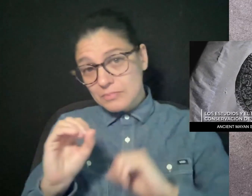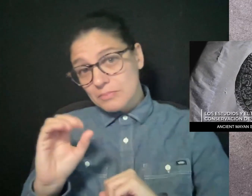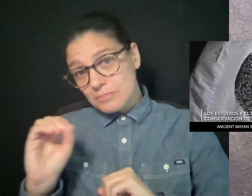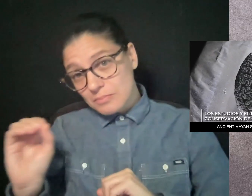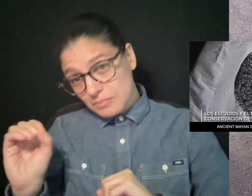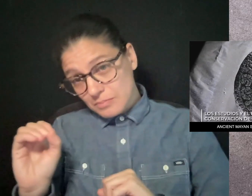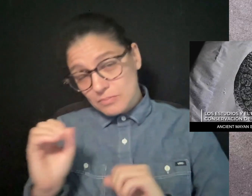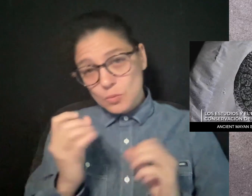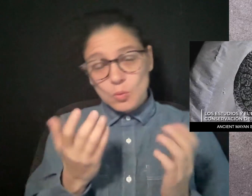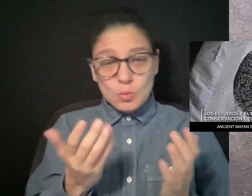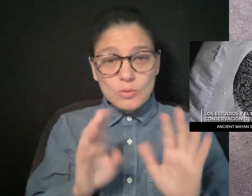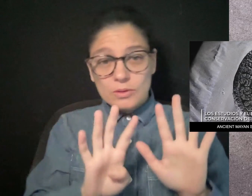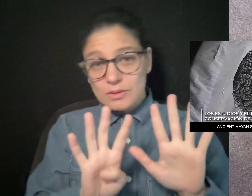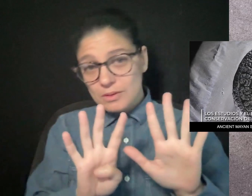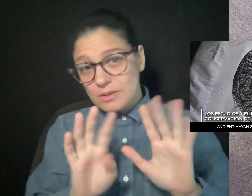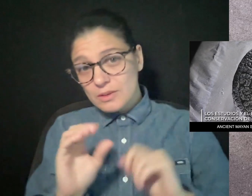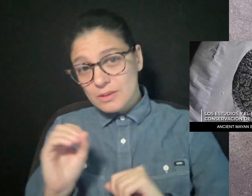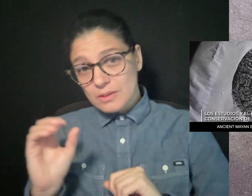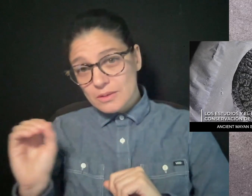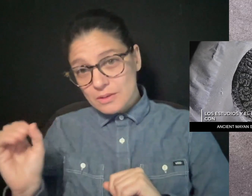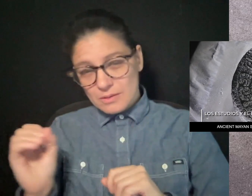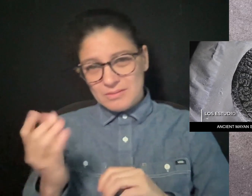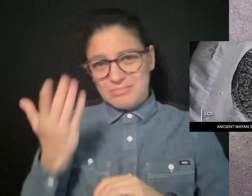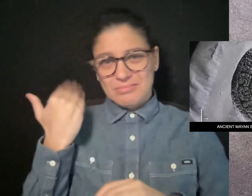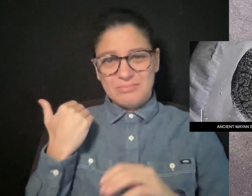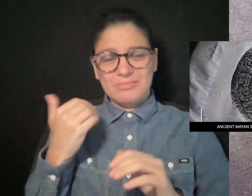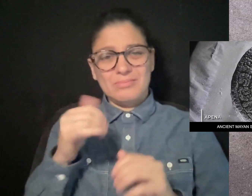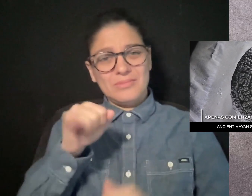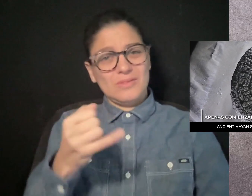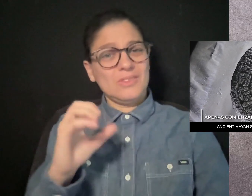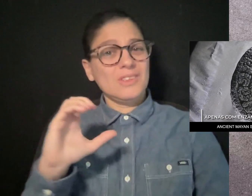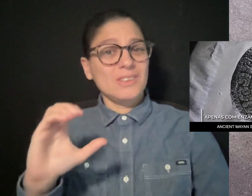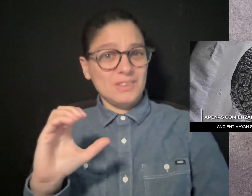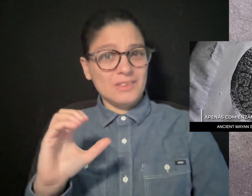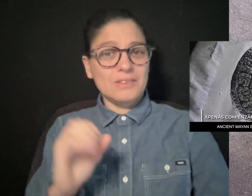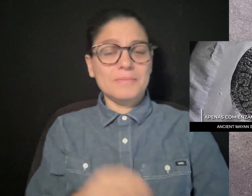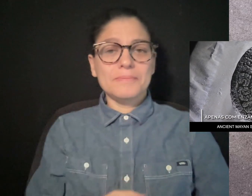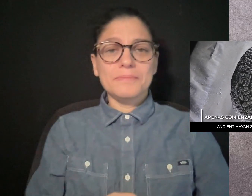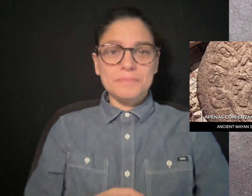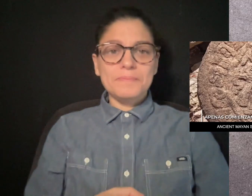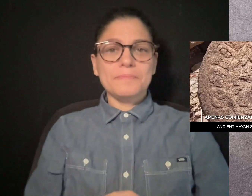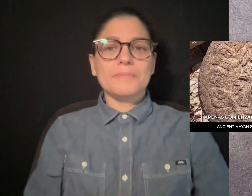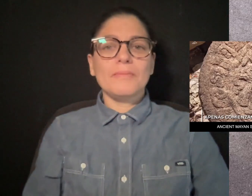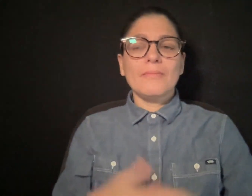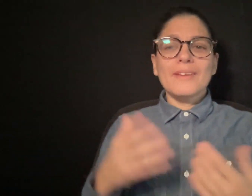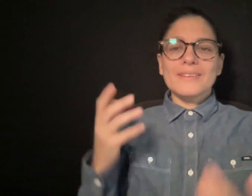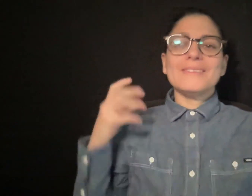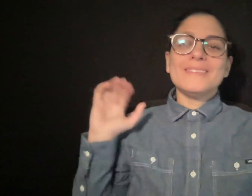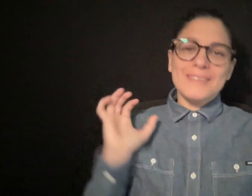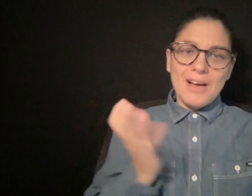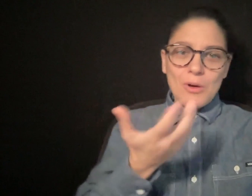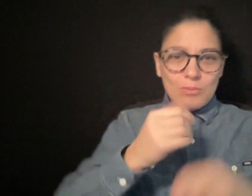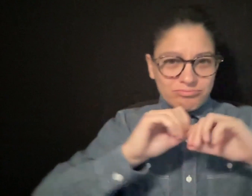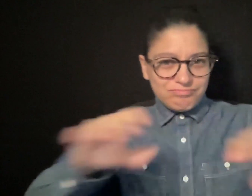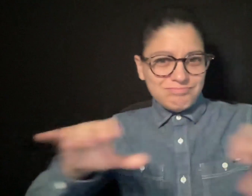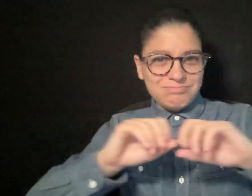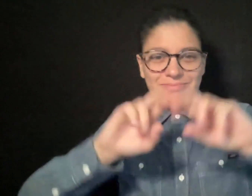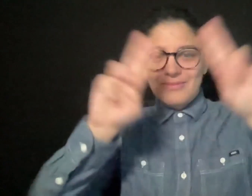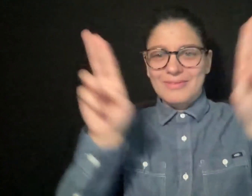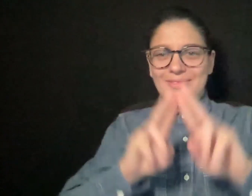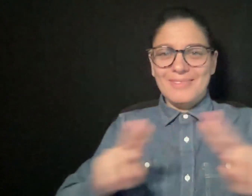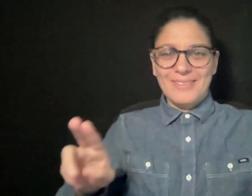to have been made between 800 A.D. to 980 Sign1News will be broadcasting international